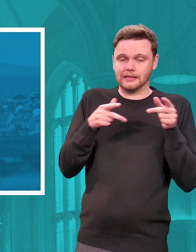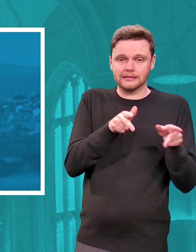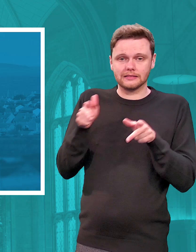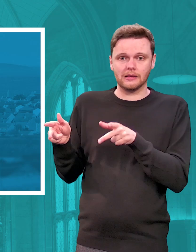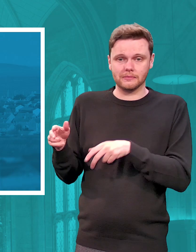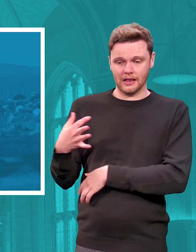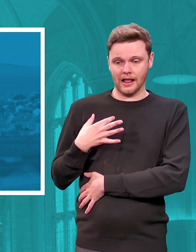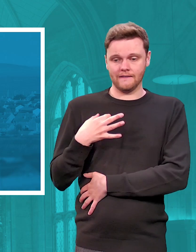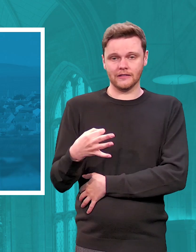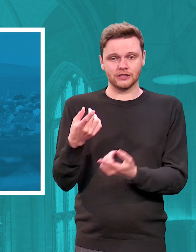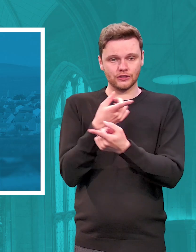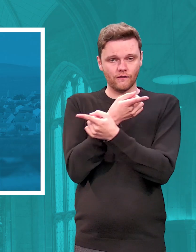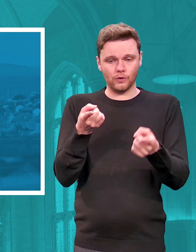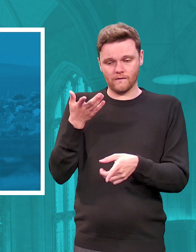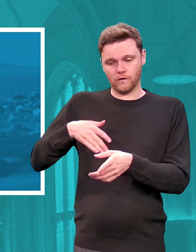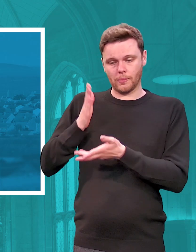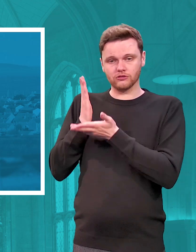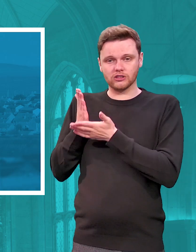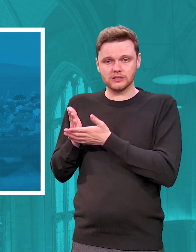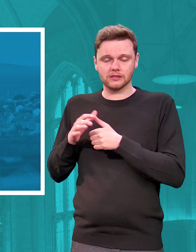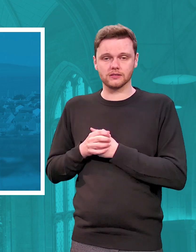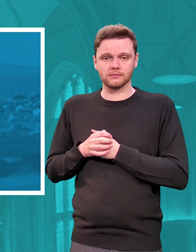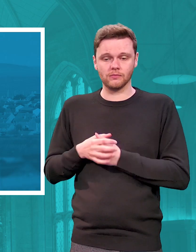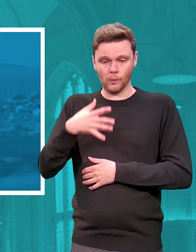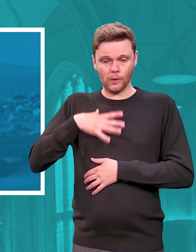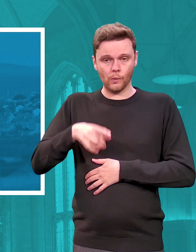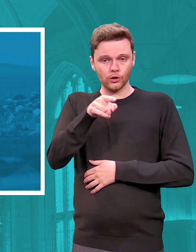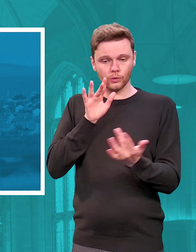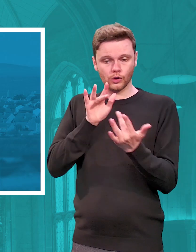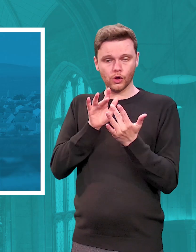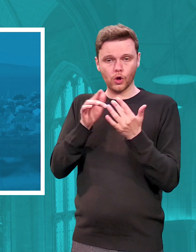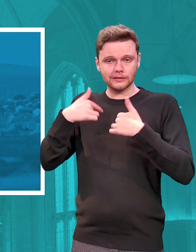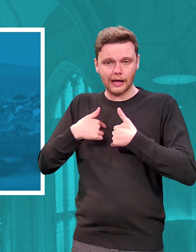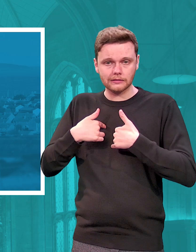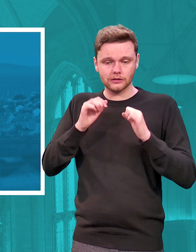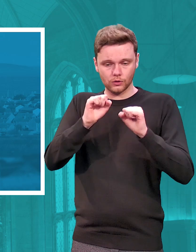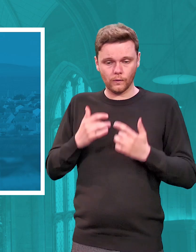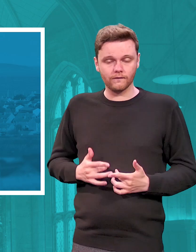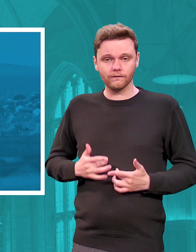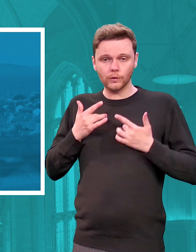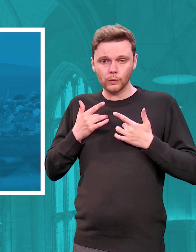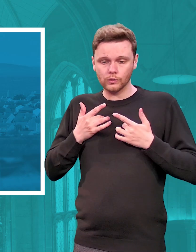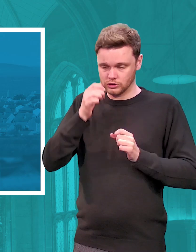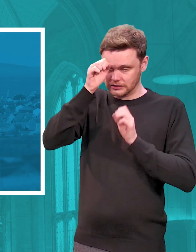from the Trustees. We'd love to hear from you. Your views and experience of the schemes.